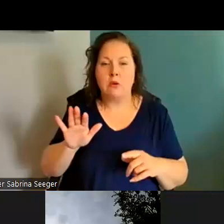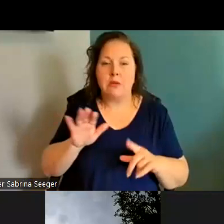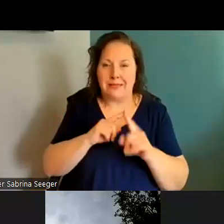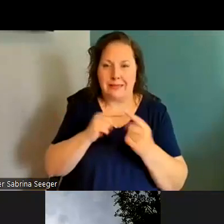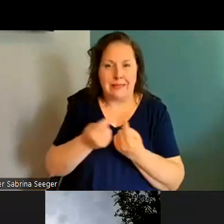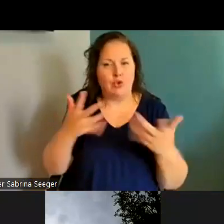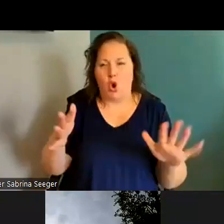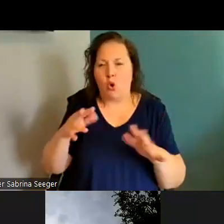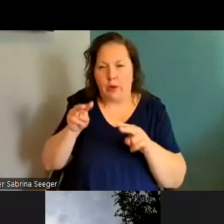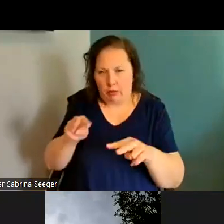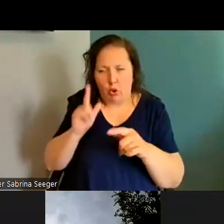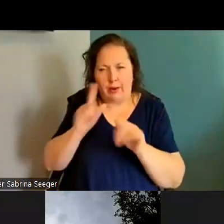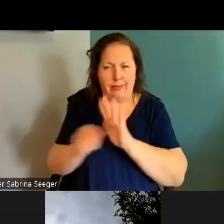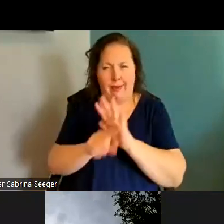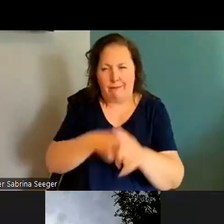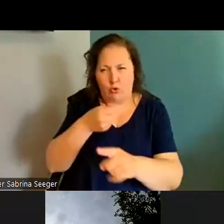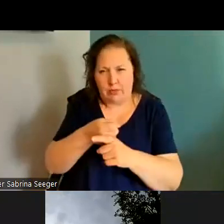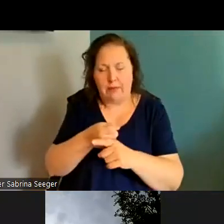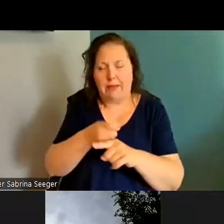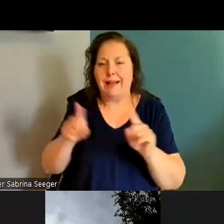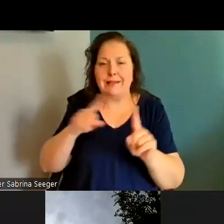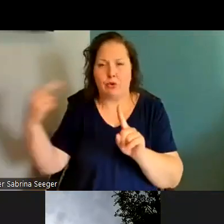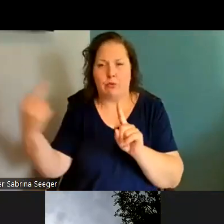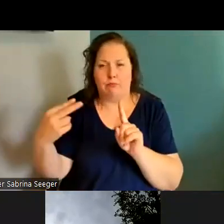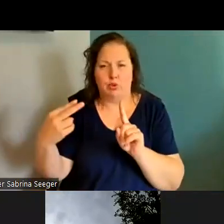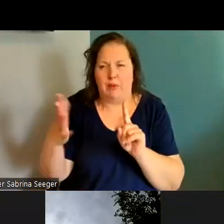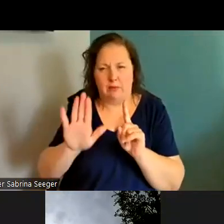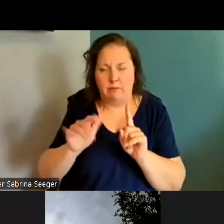adverse effects in a different fashion. We're going to talk about that next week.